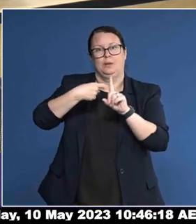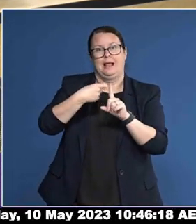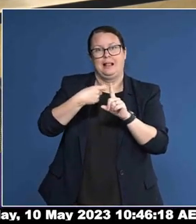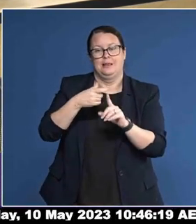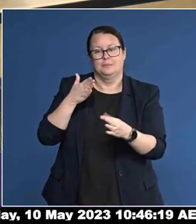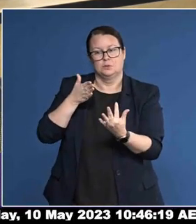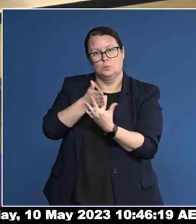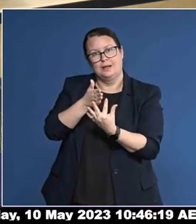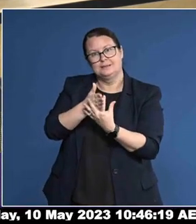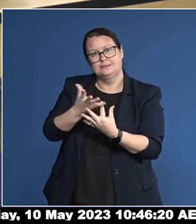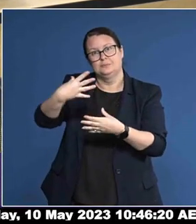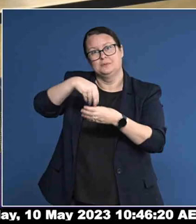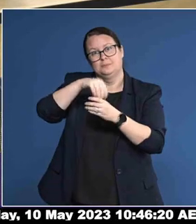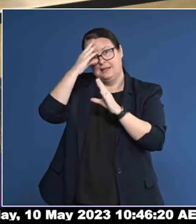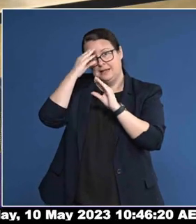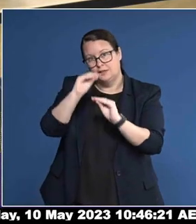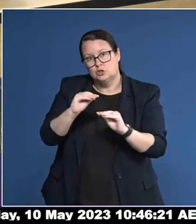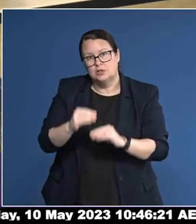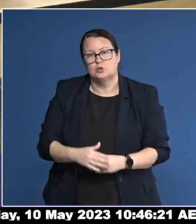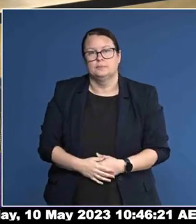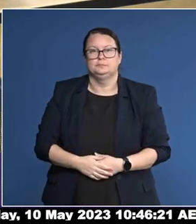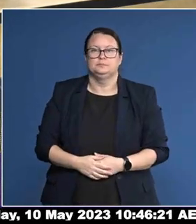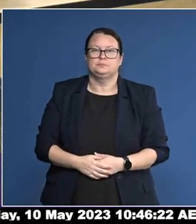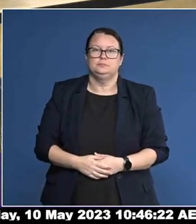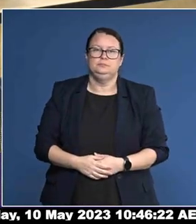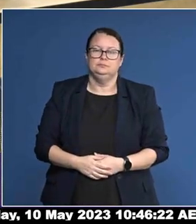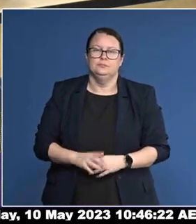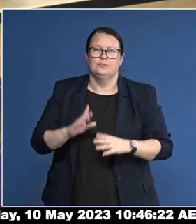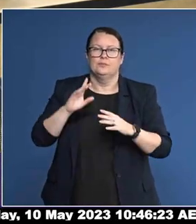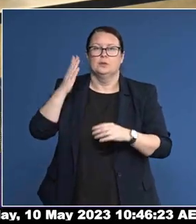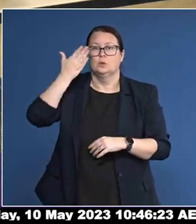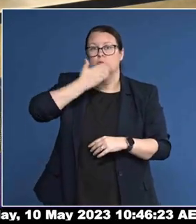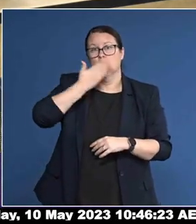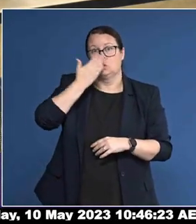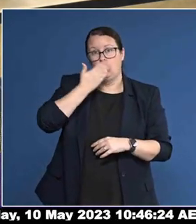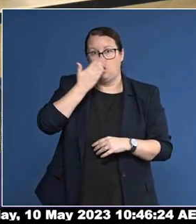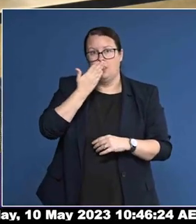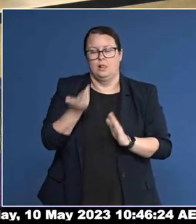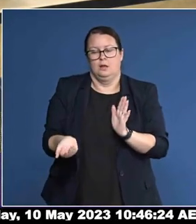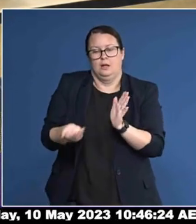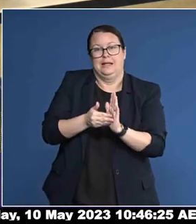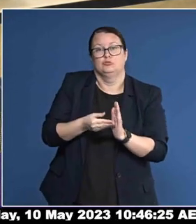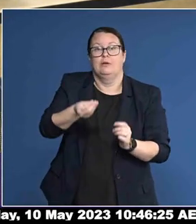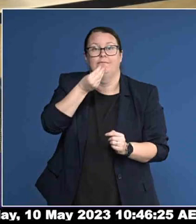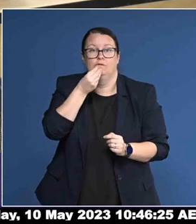education, departmental records indicate the school staff supplemented his food, bathed